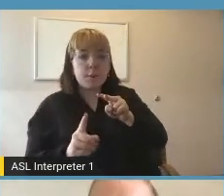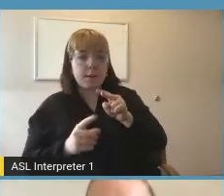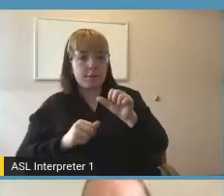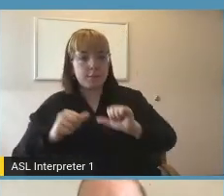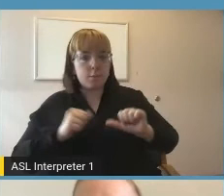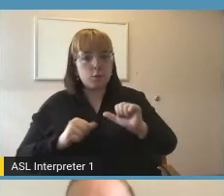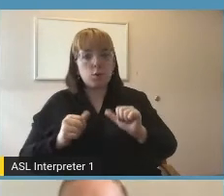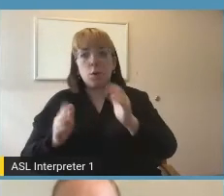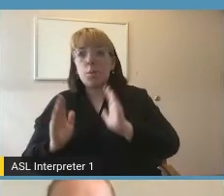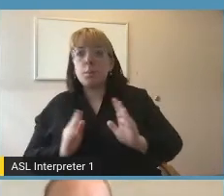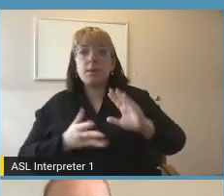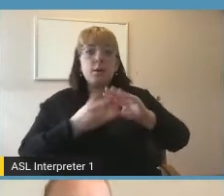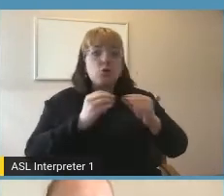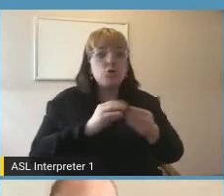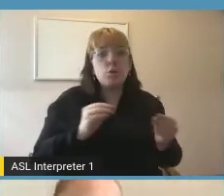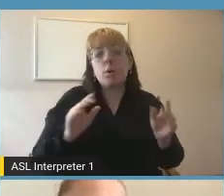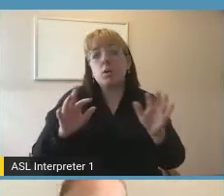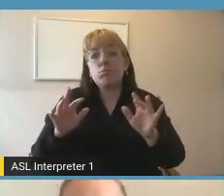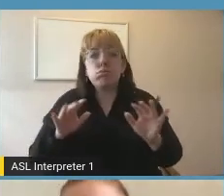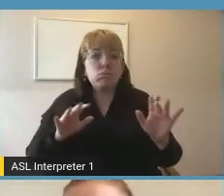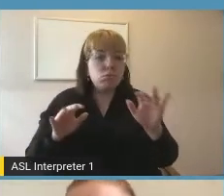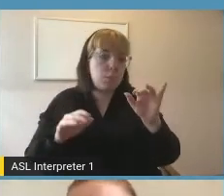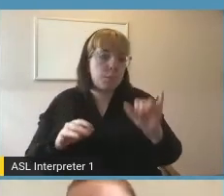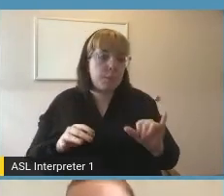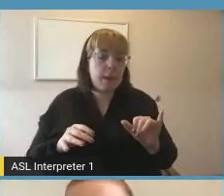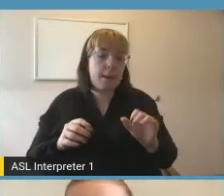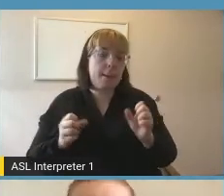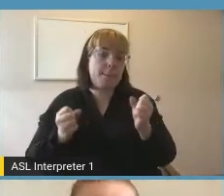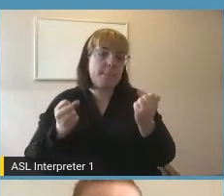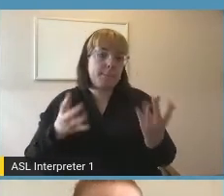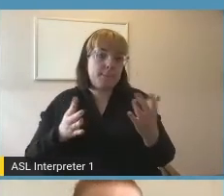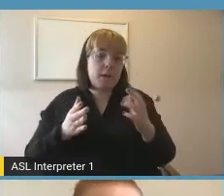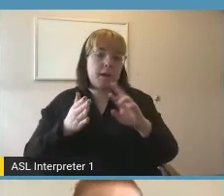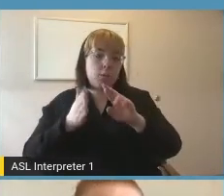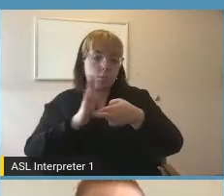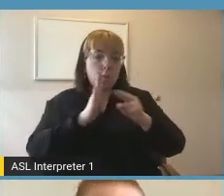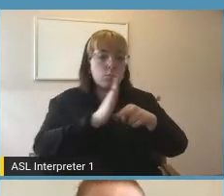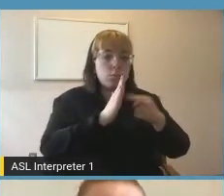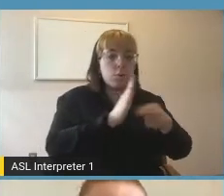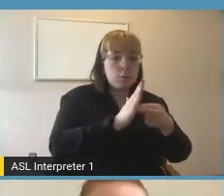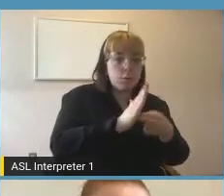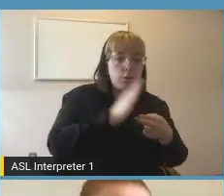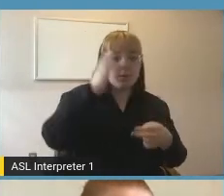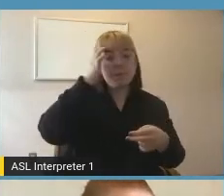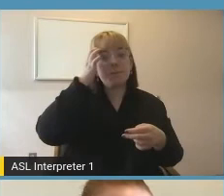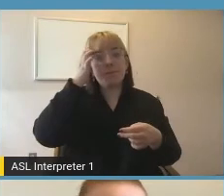planning stories et cetera. So the migration museum in the UK outsourced to a longtime